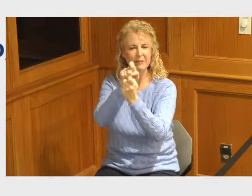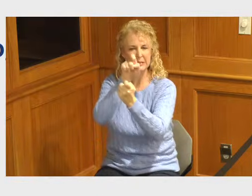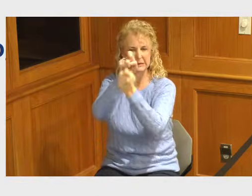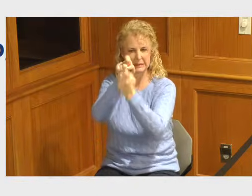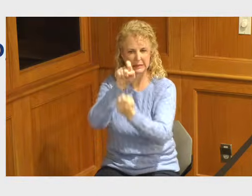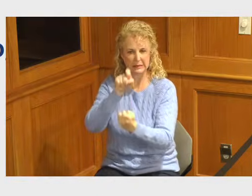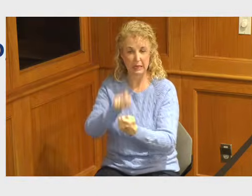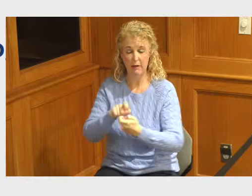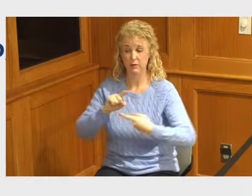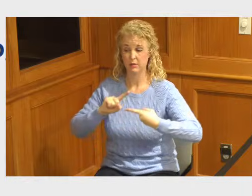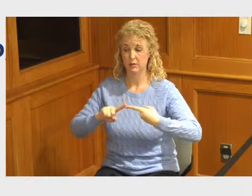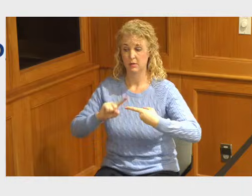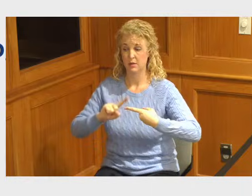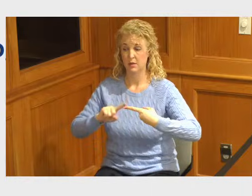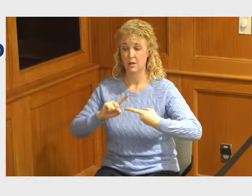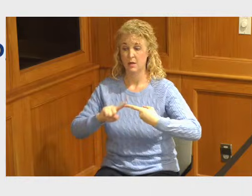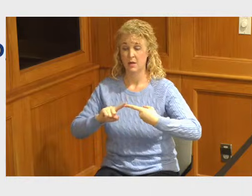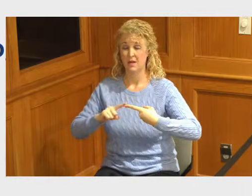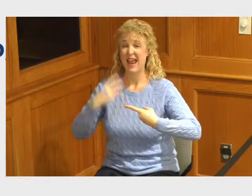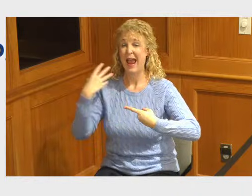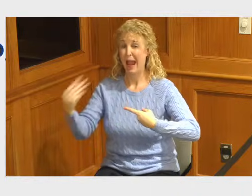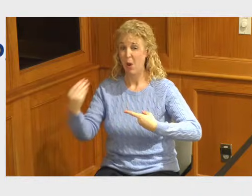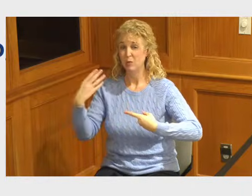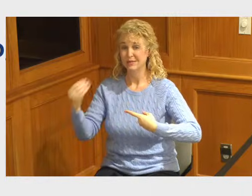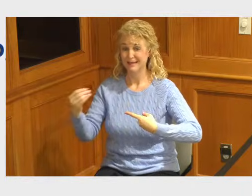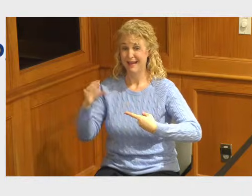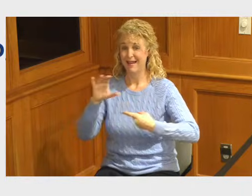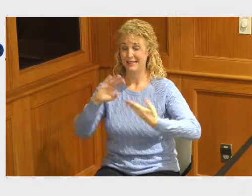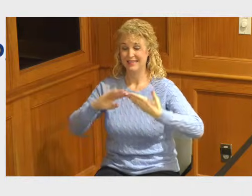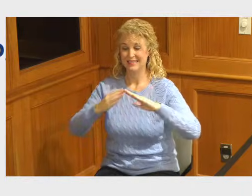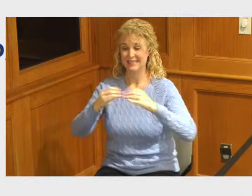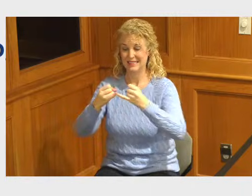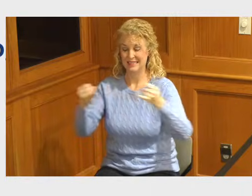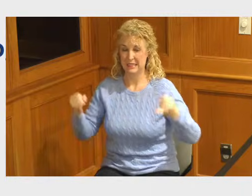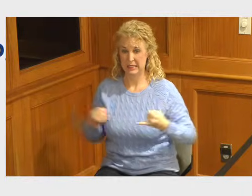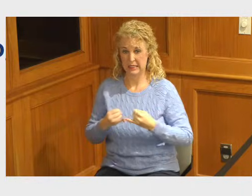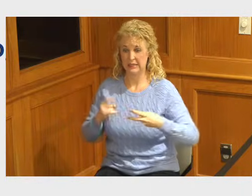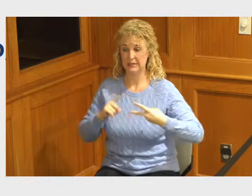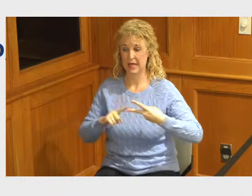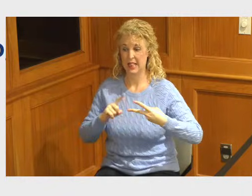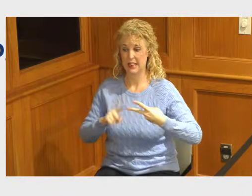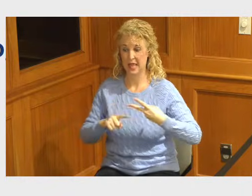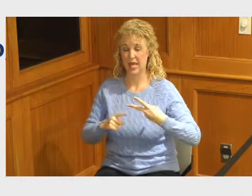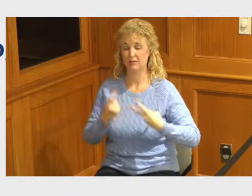um more investment outside the city of Cincinnati. And and then of course we've talked many times the